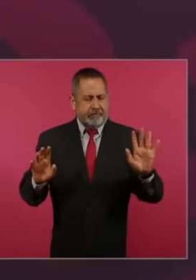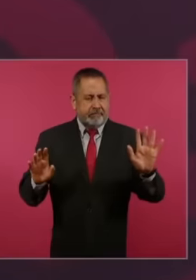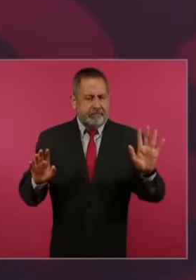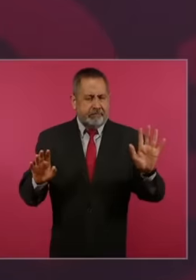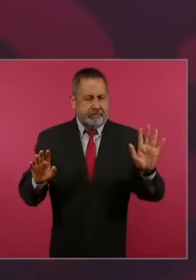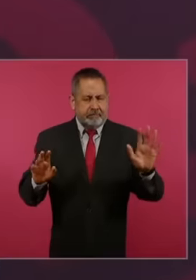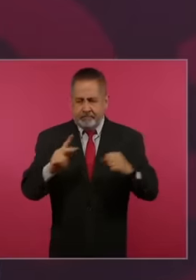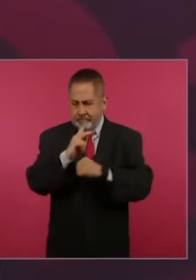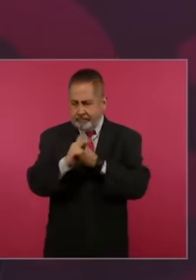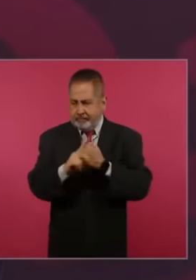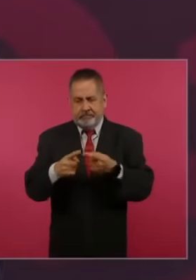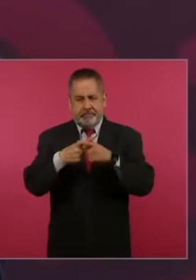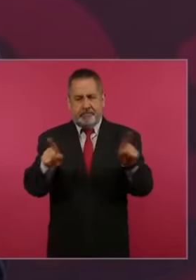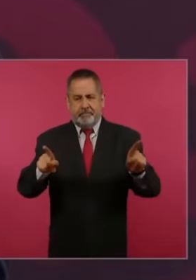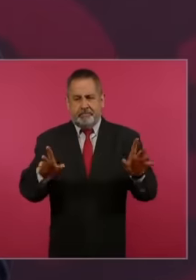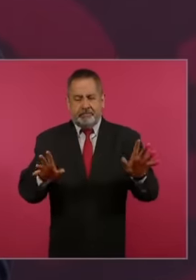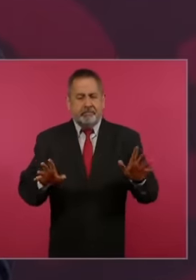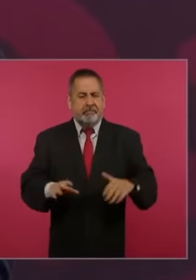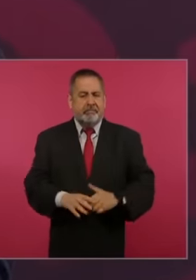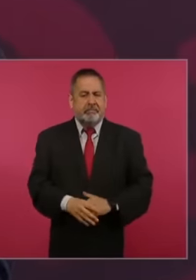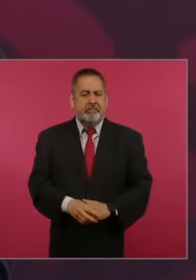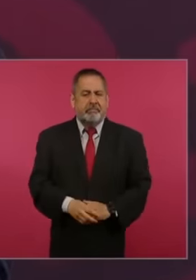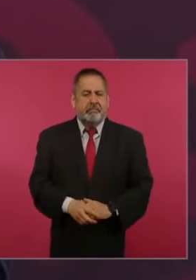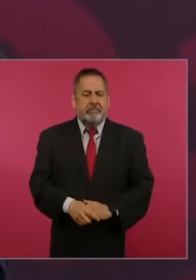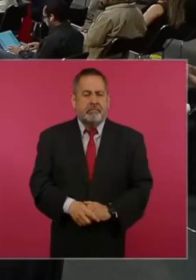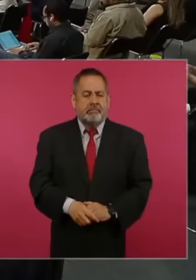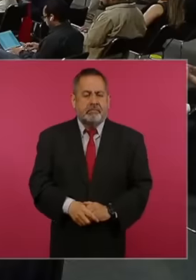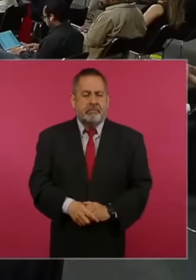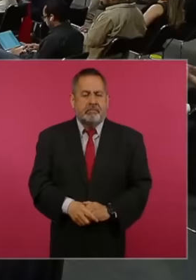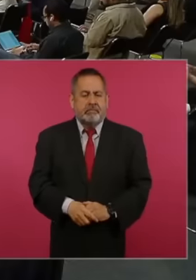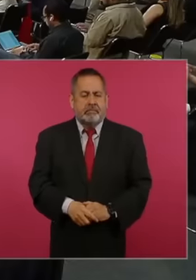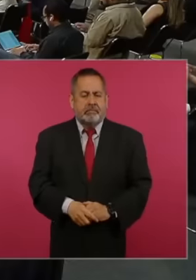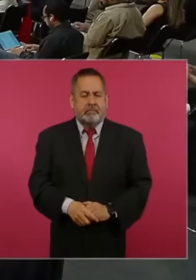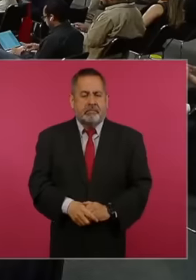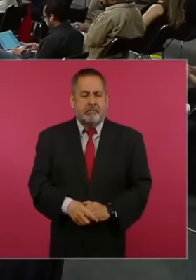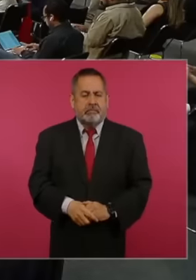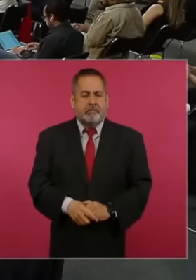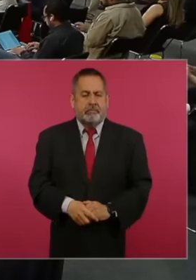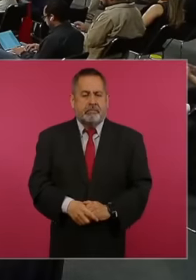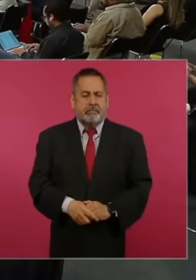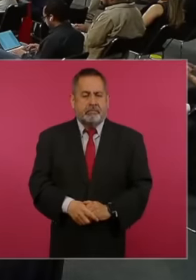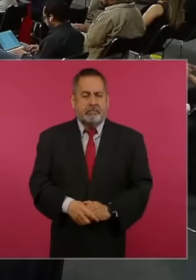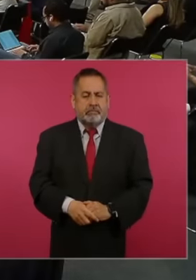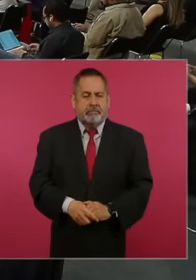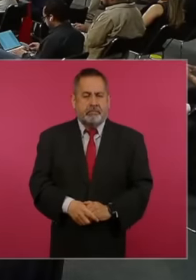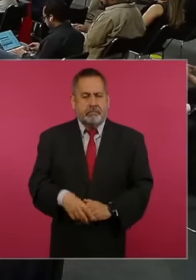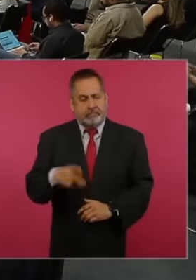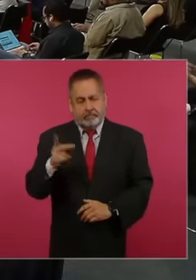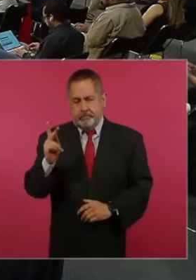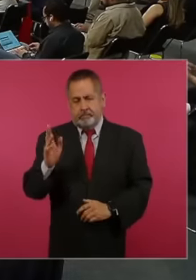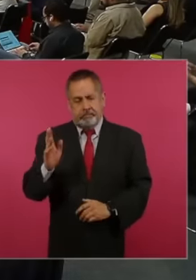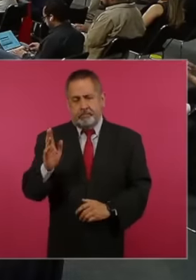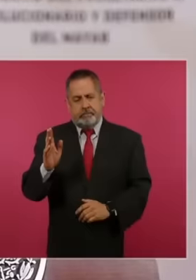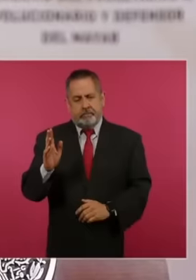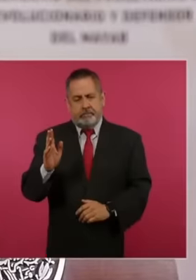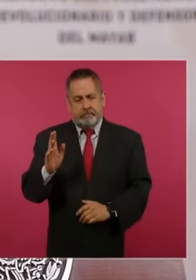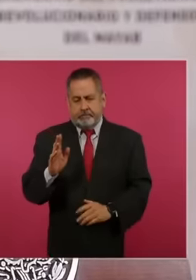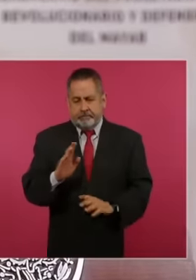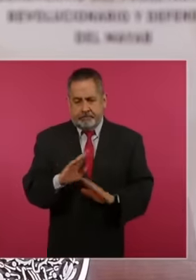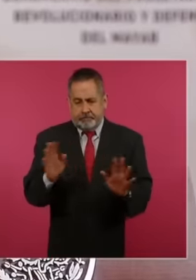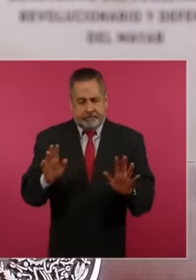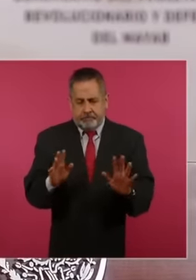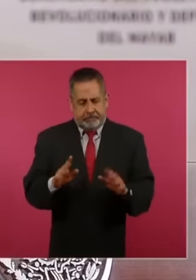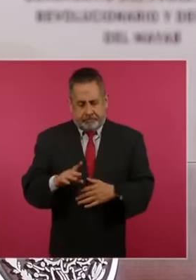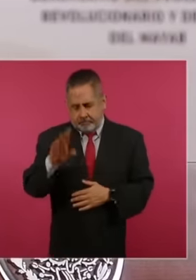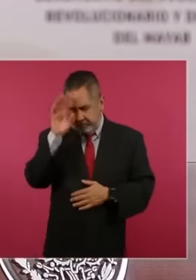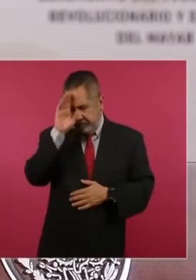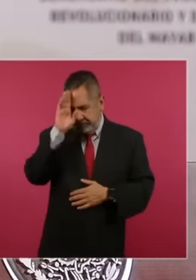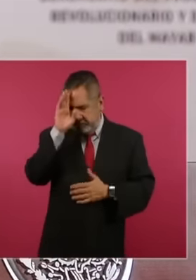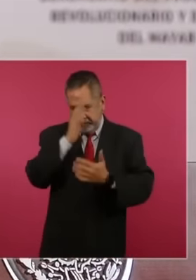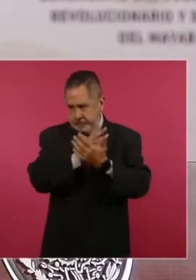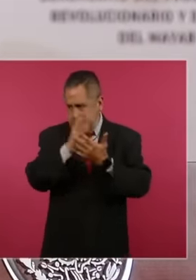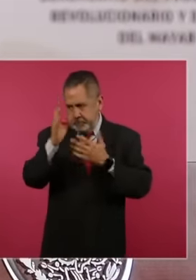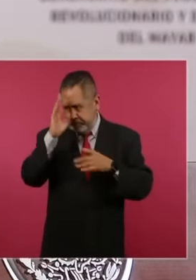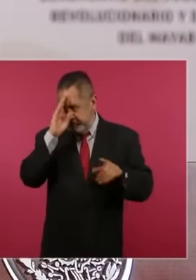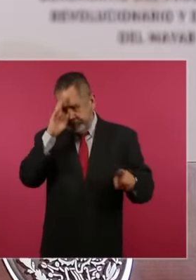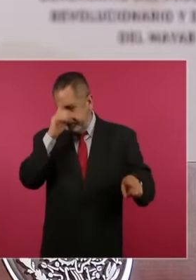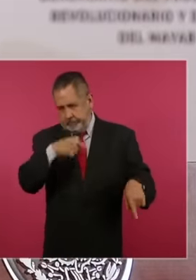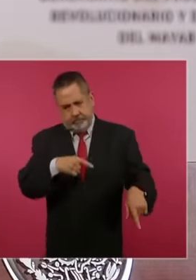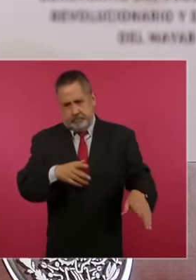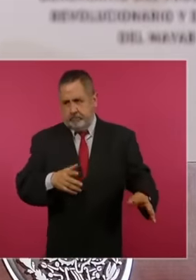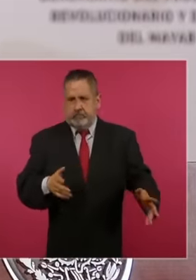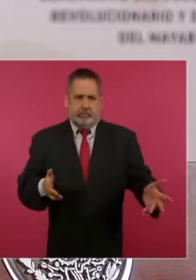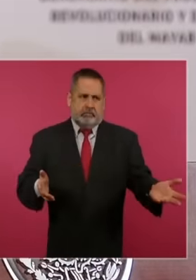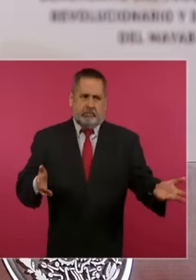a nation, but it is the last straw